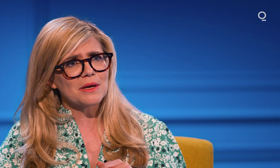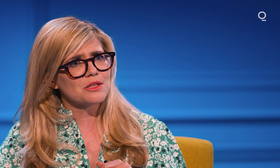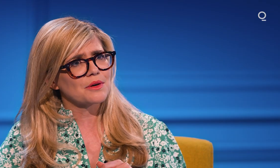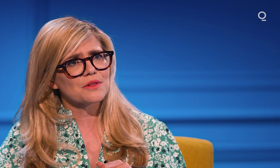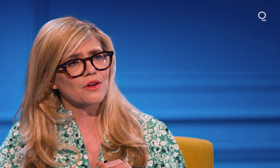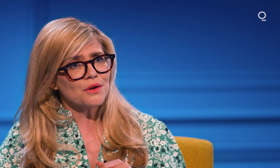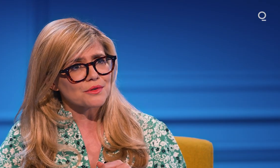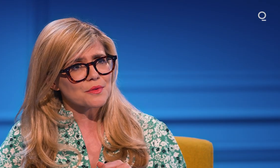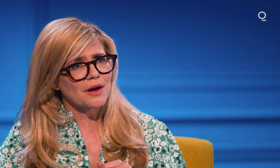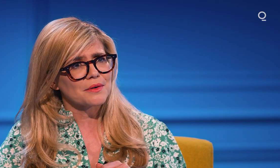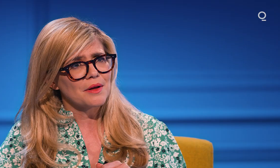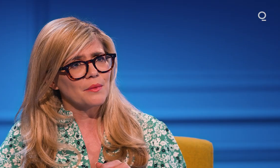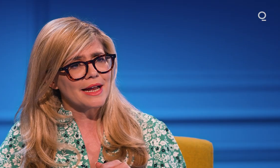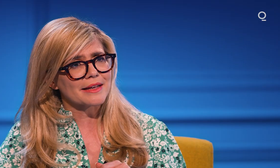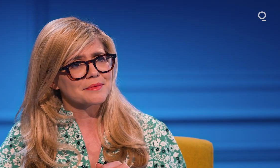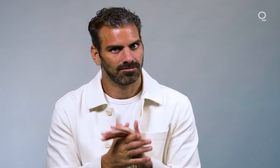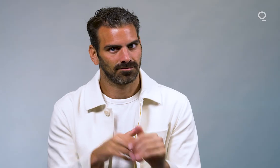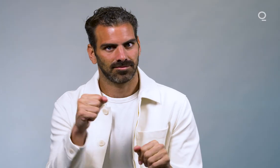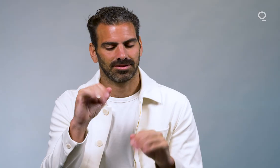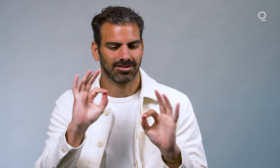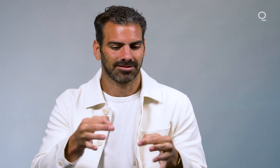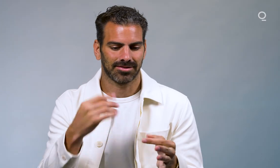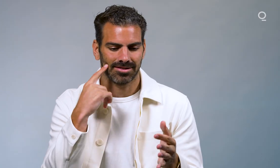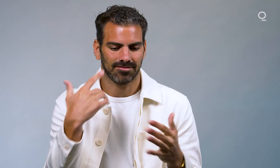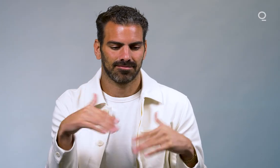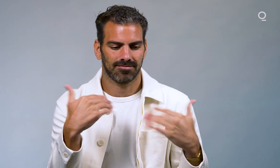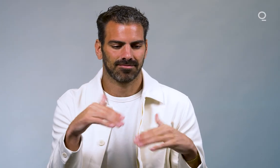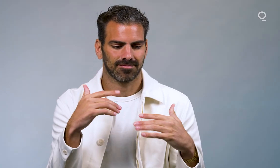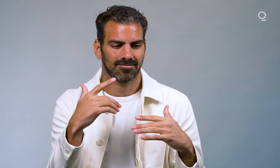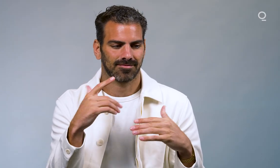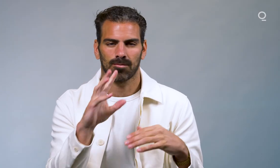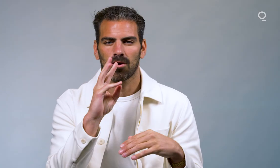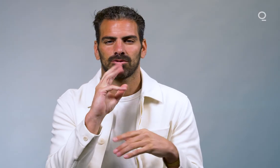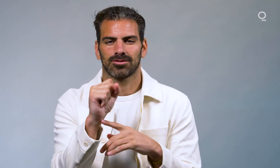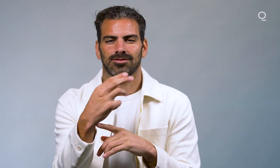especially because of "CODA" as well, winning. Oh, it was incredible. It was incredible.